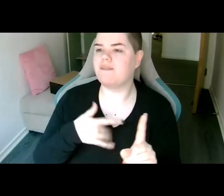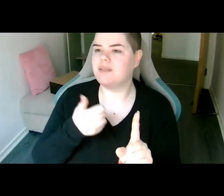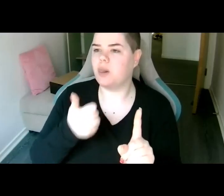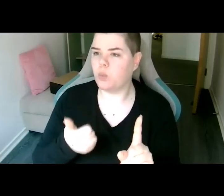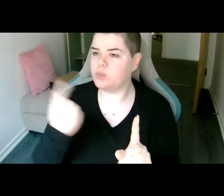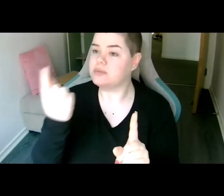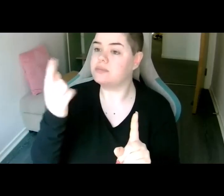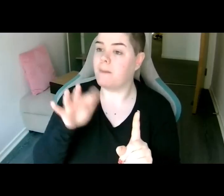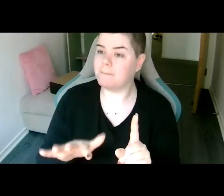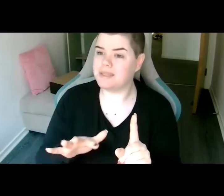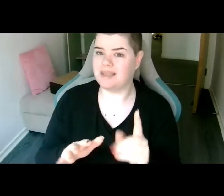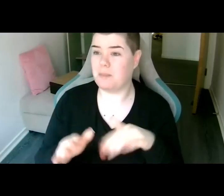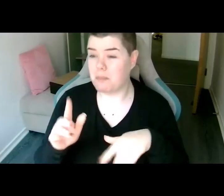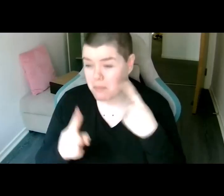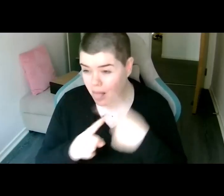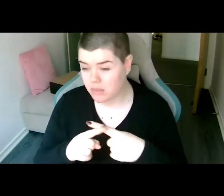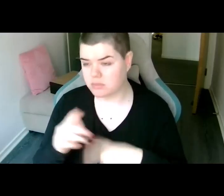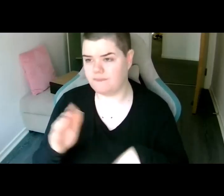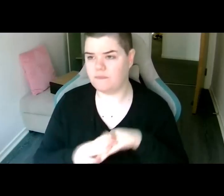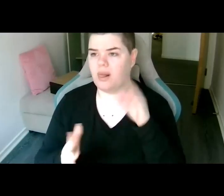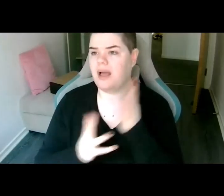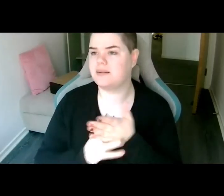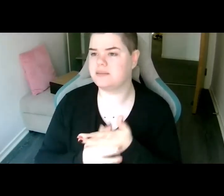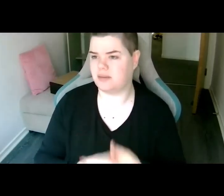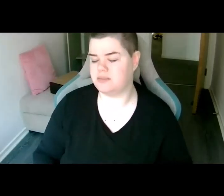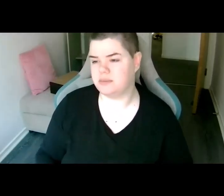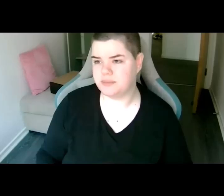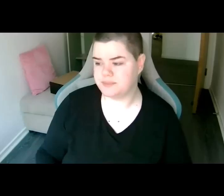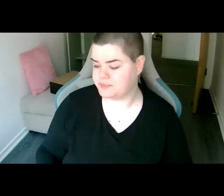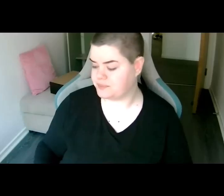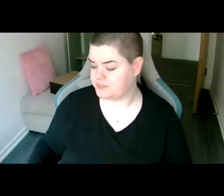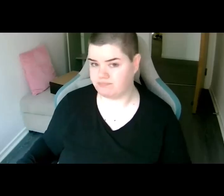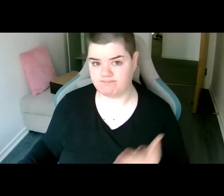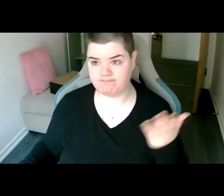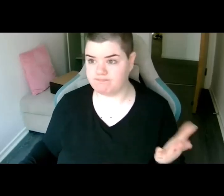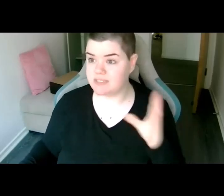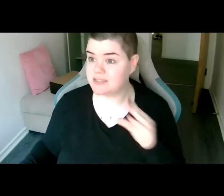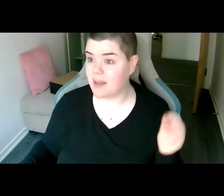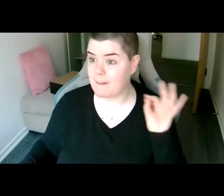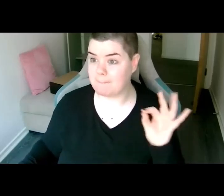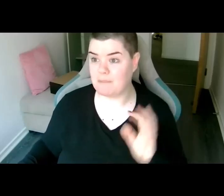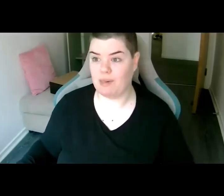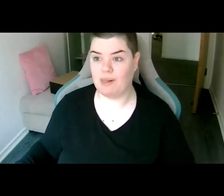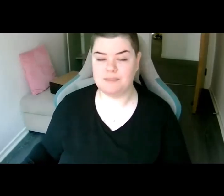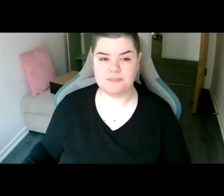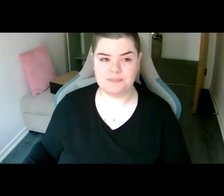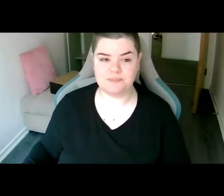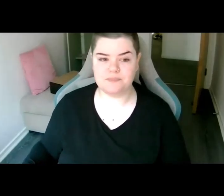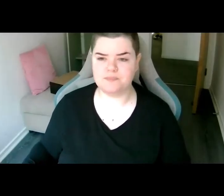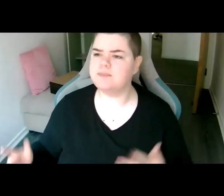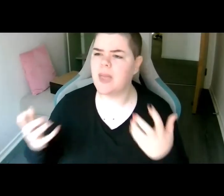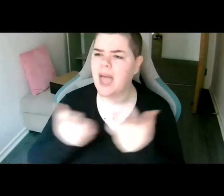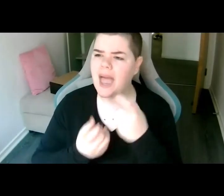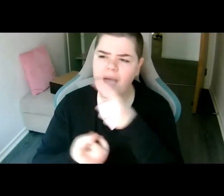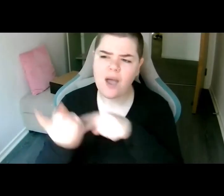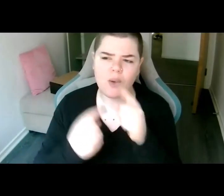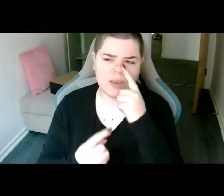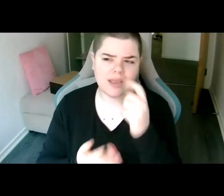be with them at all times through the treatment. So it was full access, and having a person with them, some excellent examples.